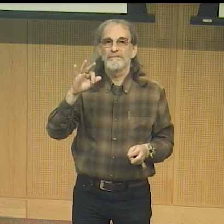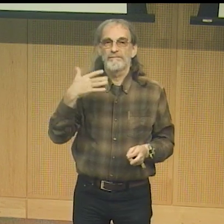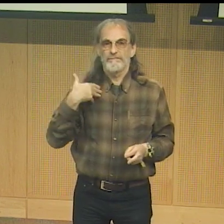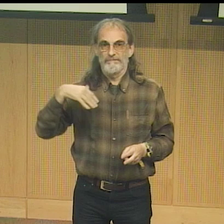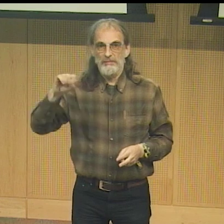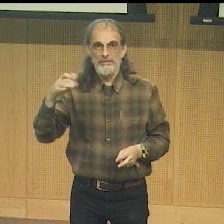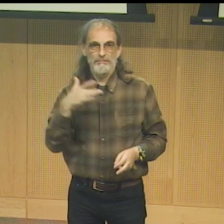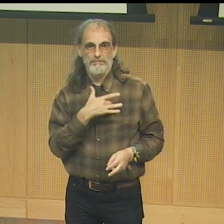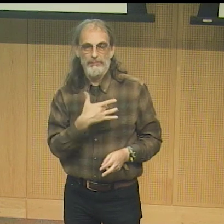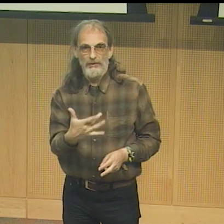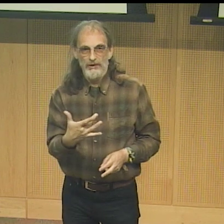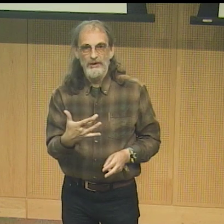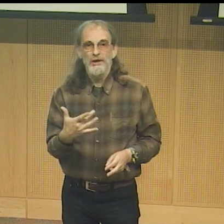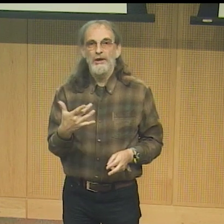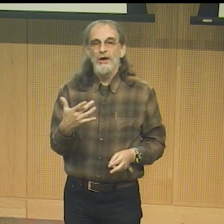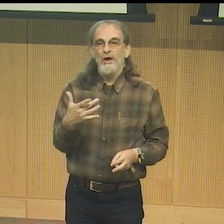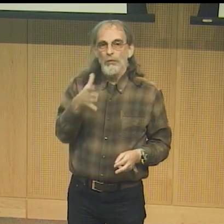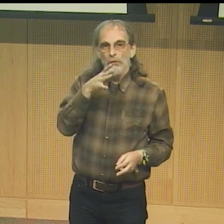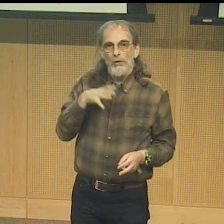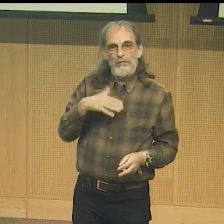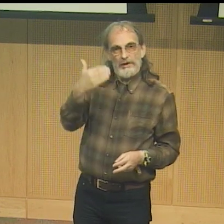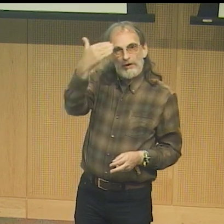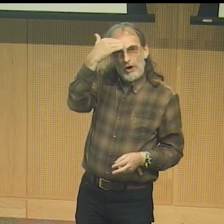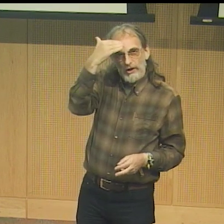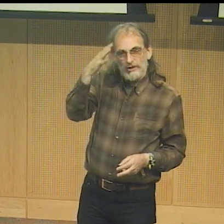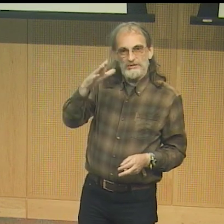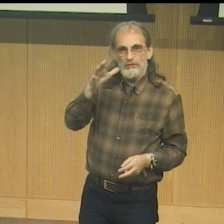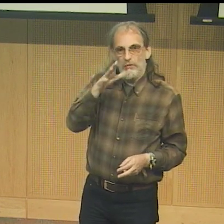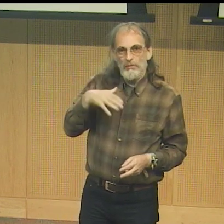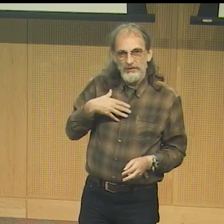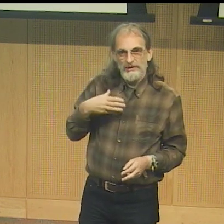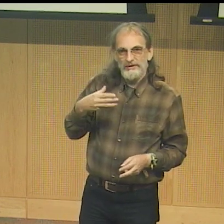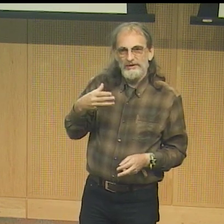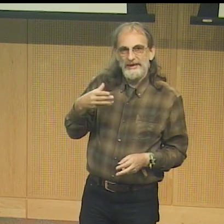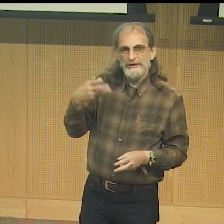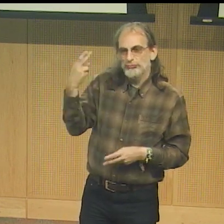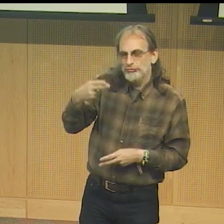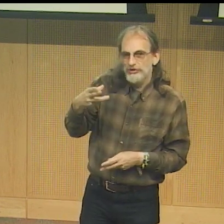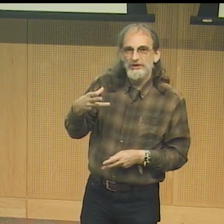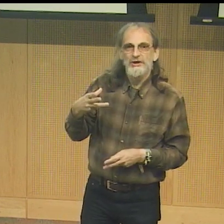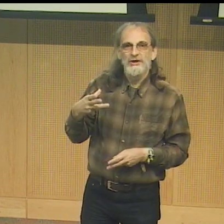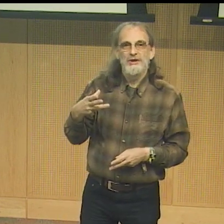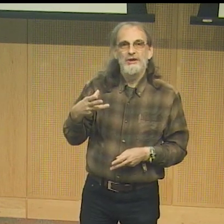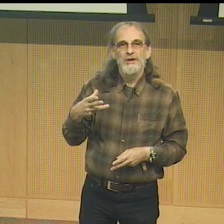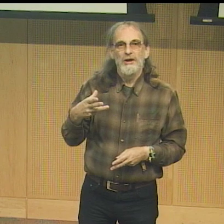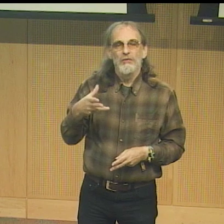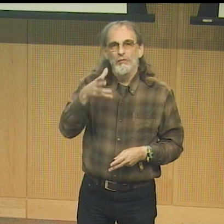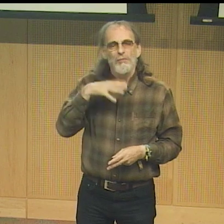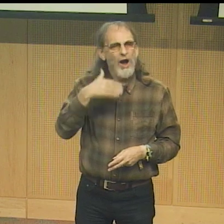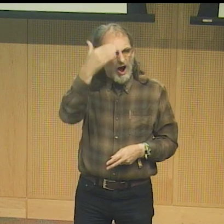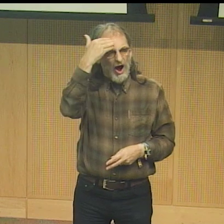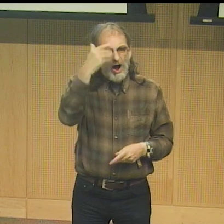If you look at the movement of feminism, women's history,